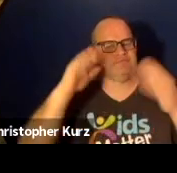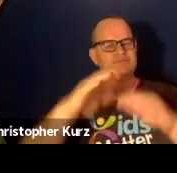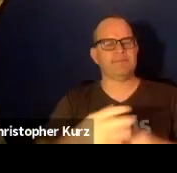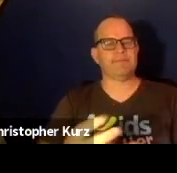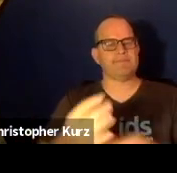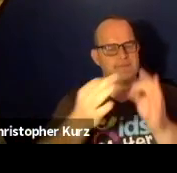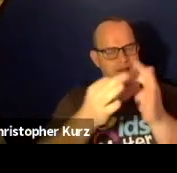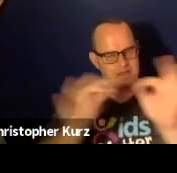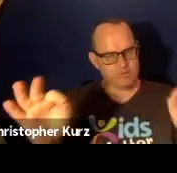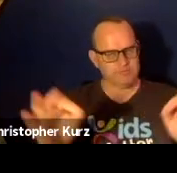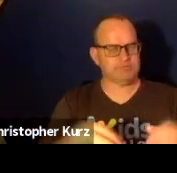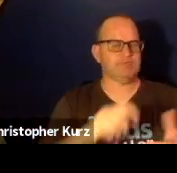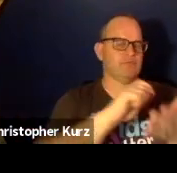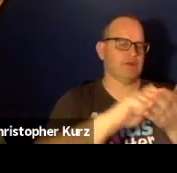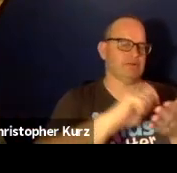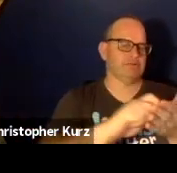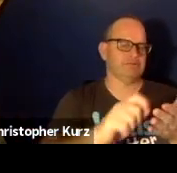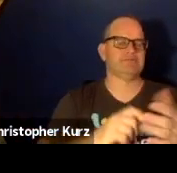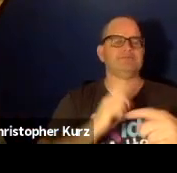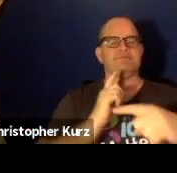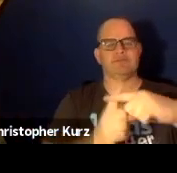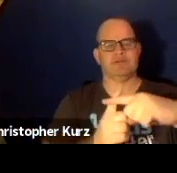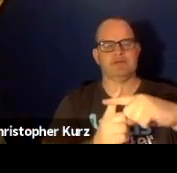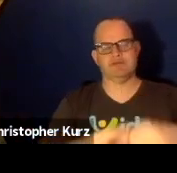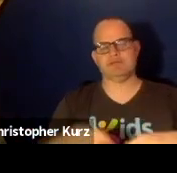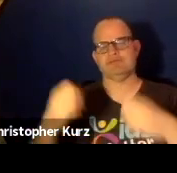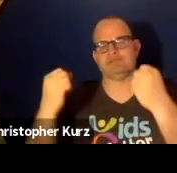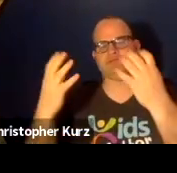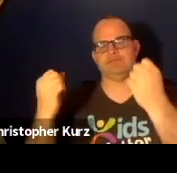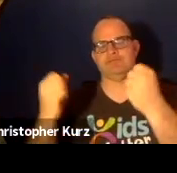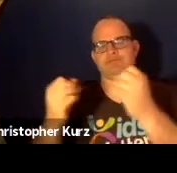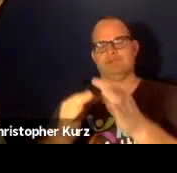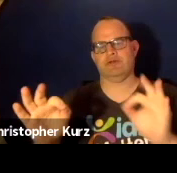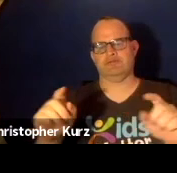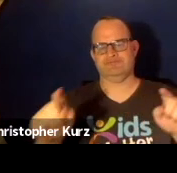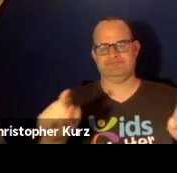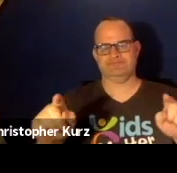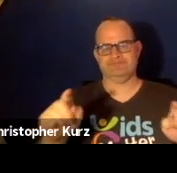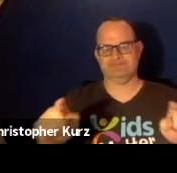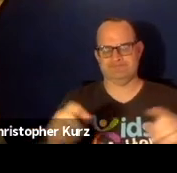that language or a dialect, that would be filed under a different language.